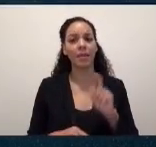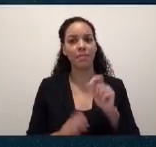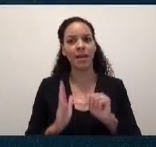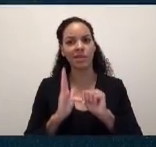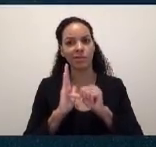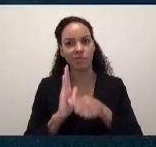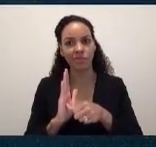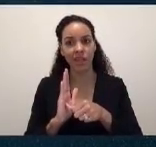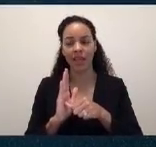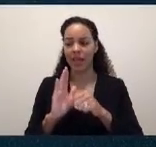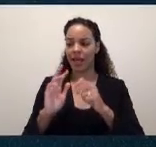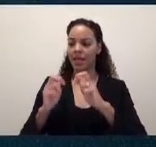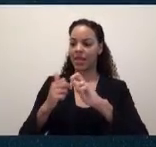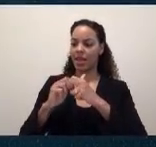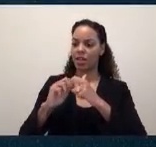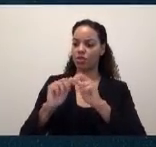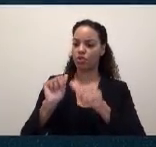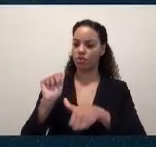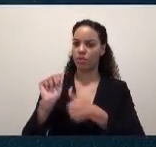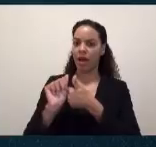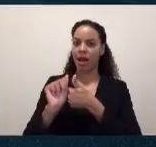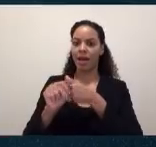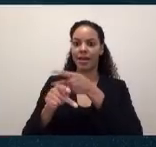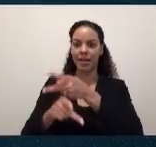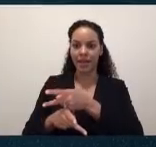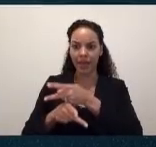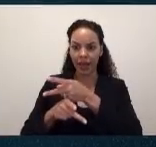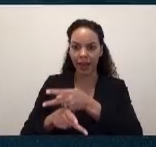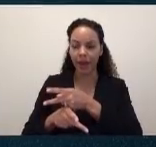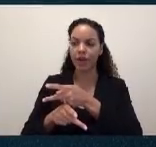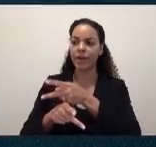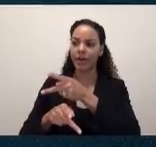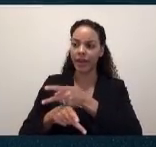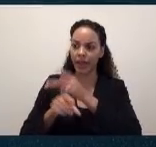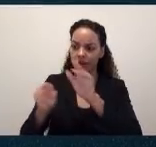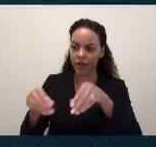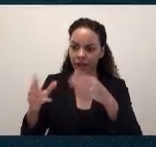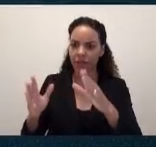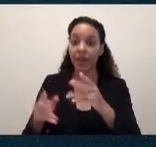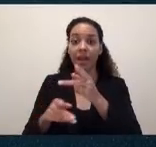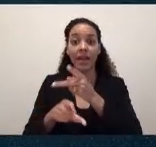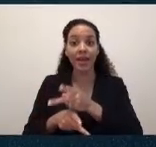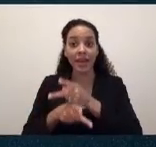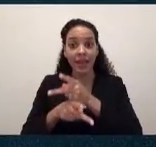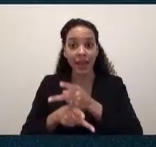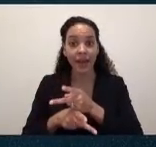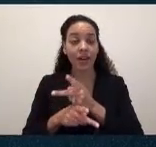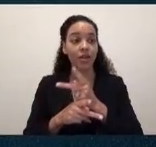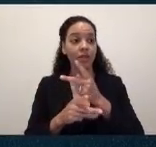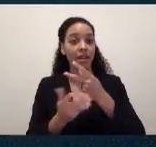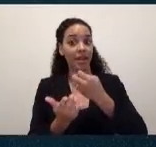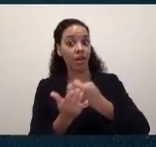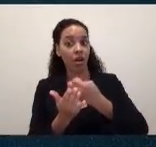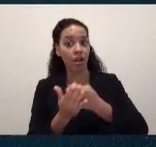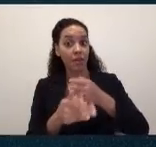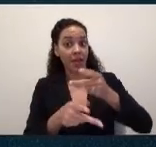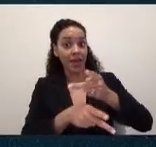and caregiving and the care economy and care work, it impacts everyone.